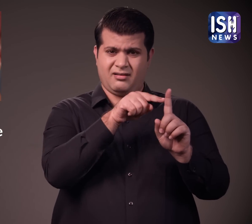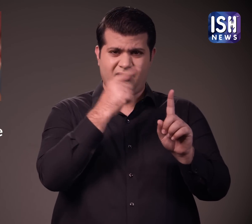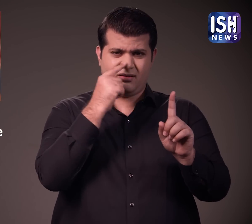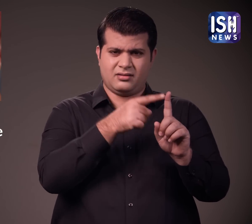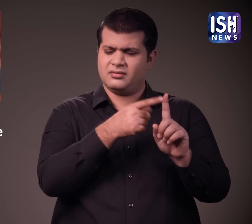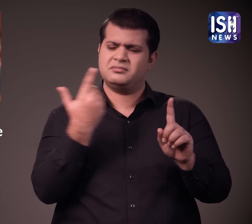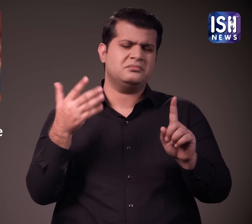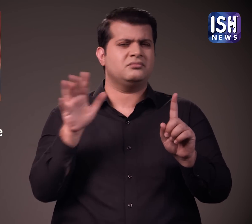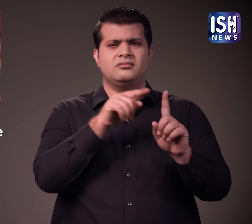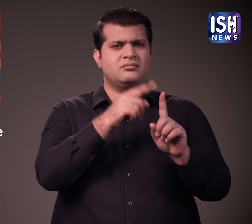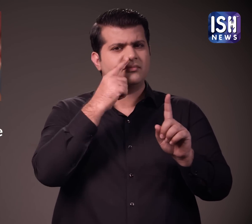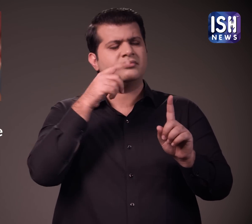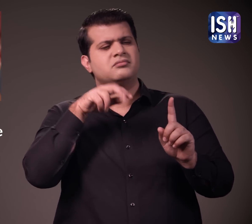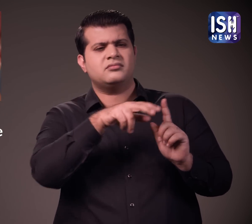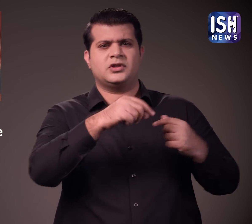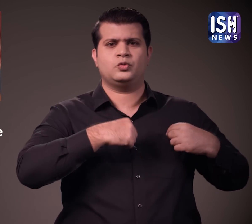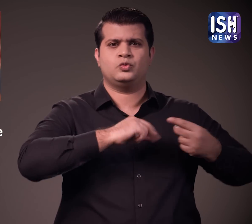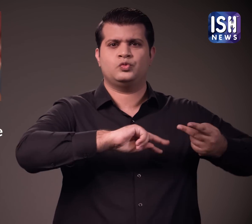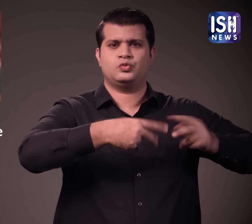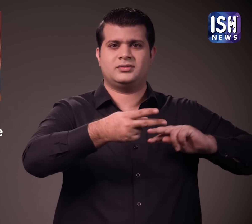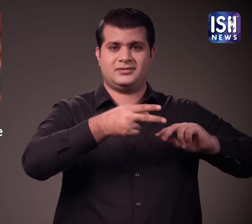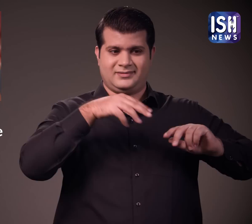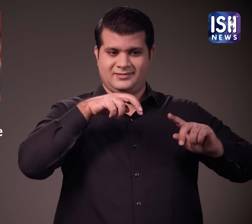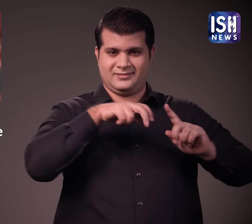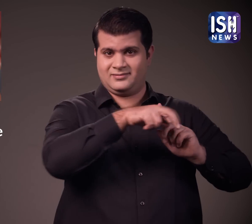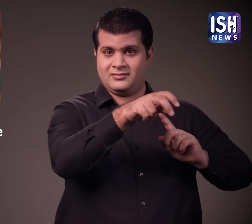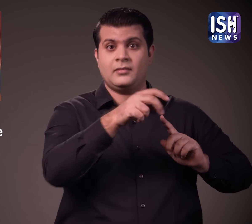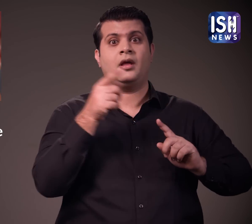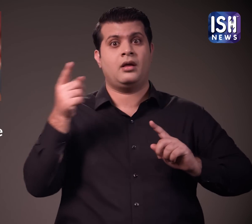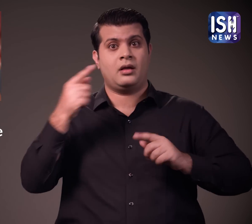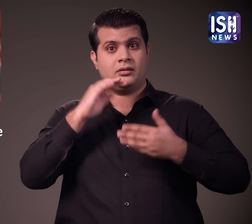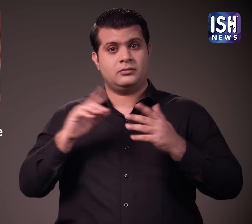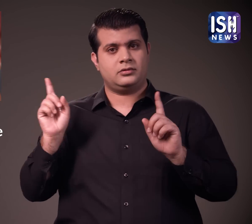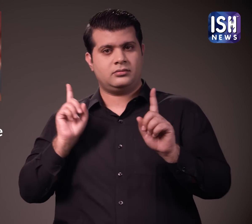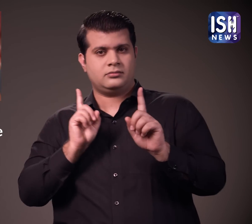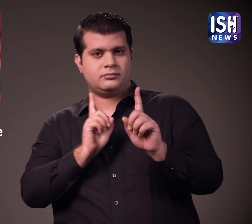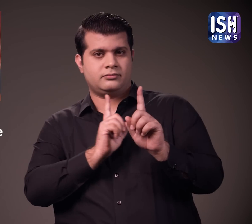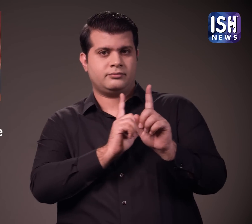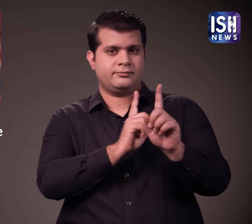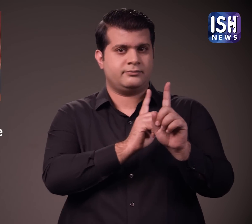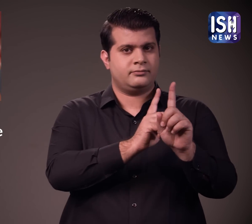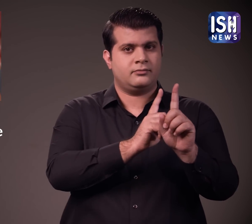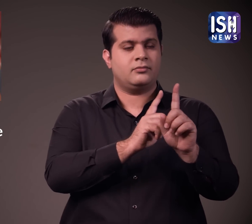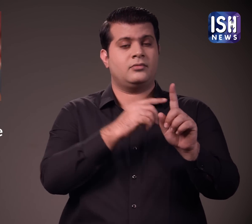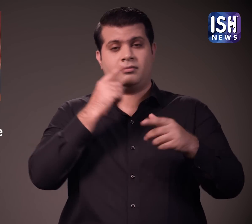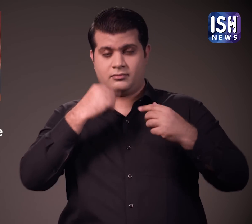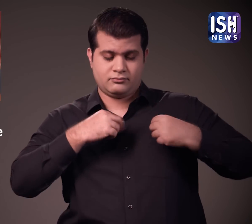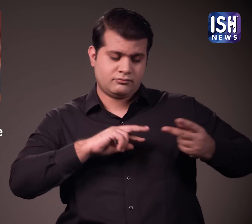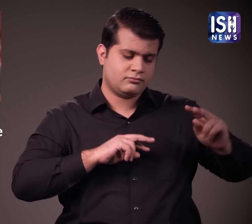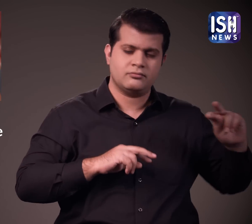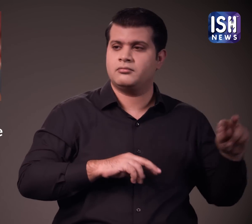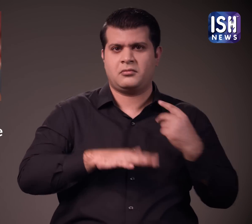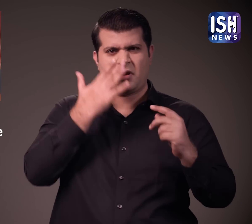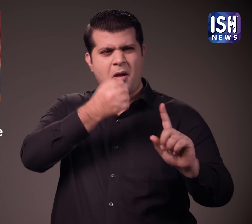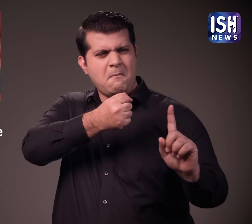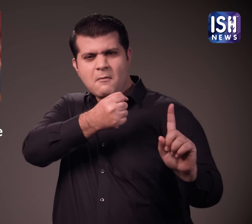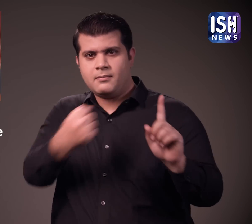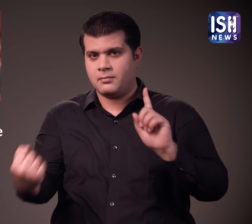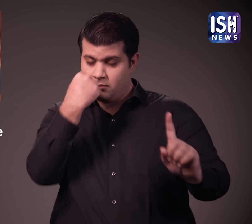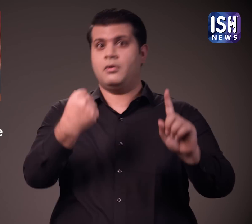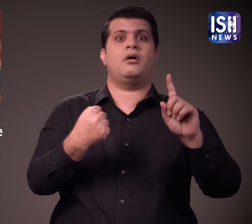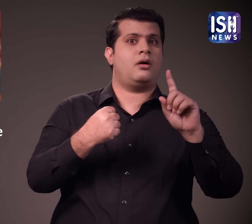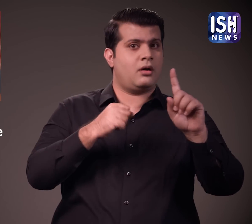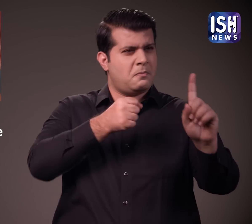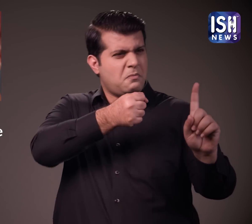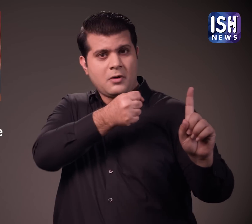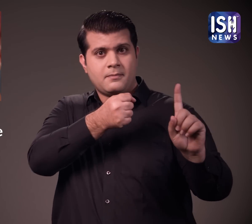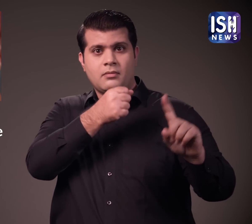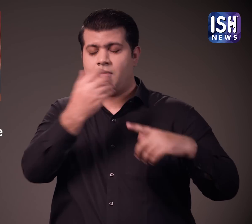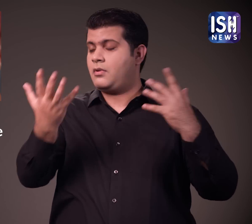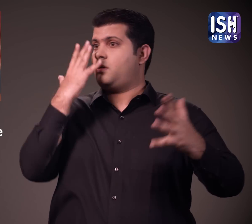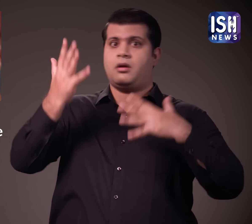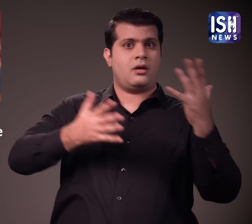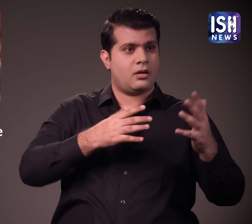Kyong followed Young Sook into the bedroom where she had gone to change and punched her.